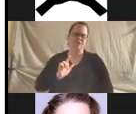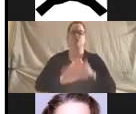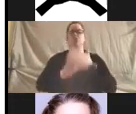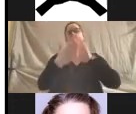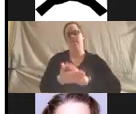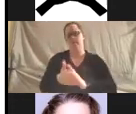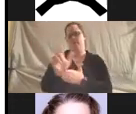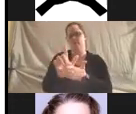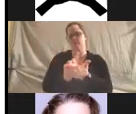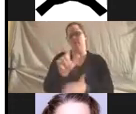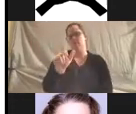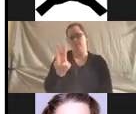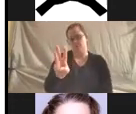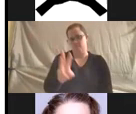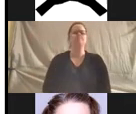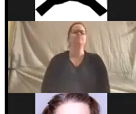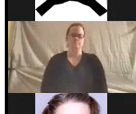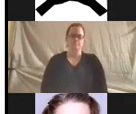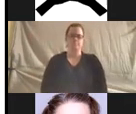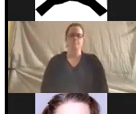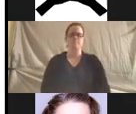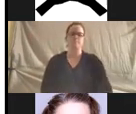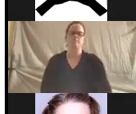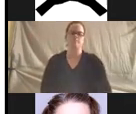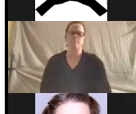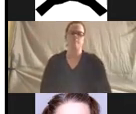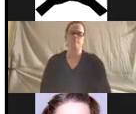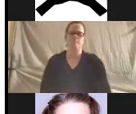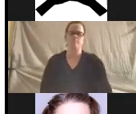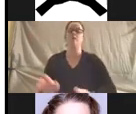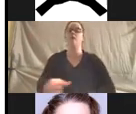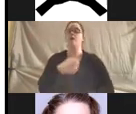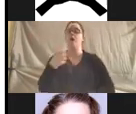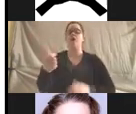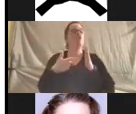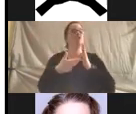Another example of that is basic rights Oregon,